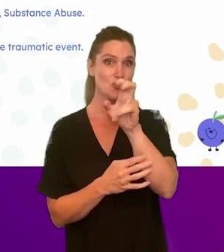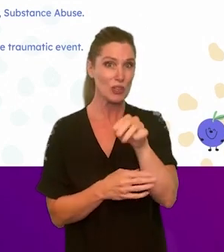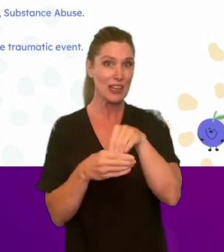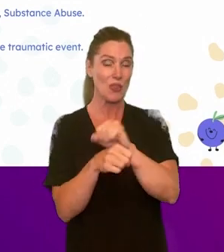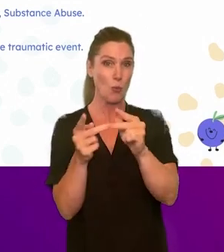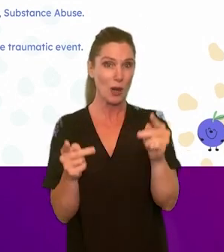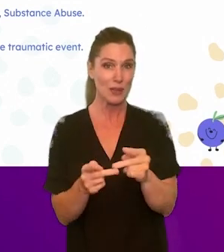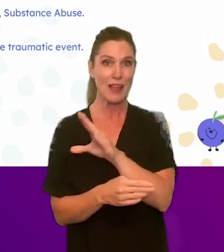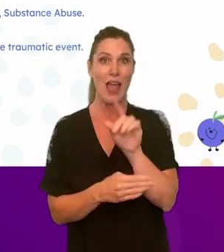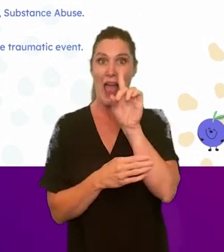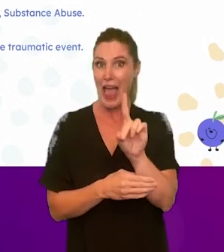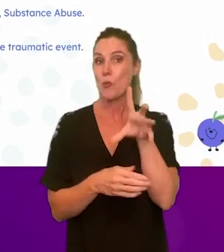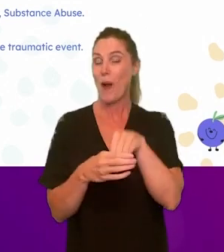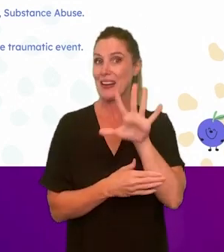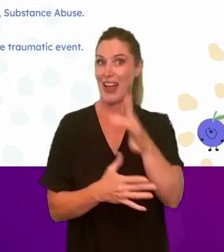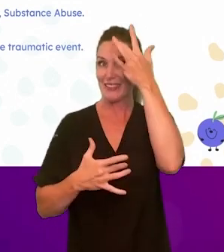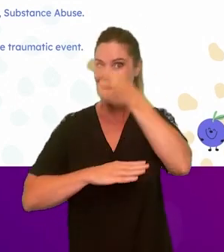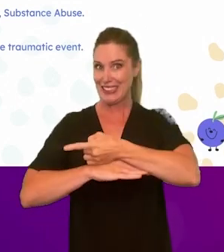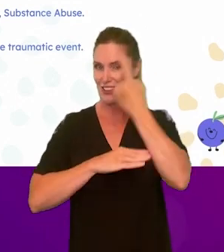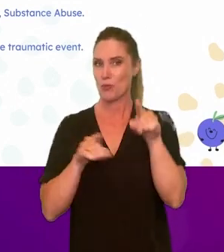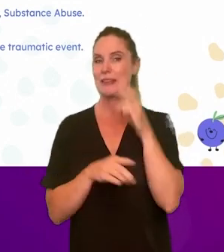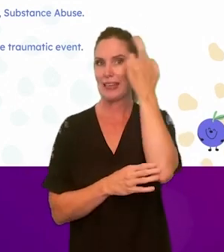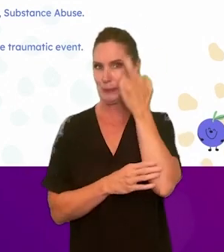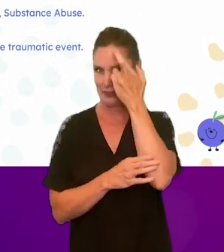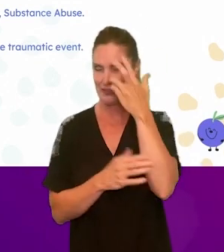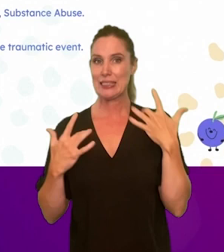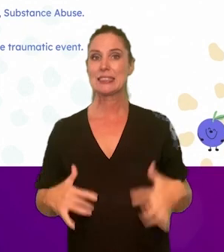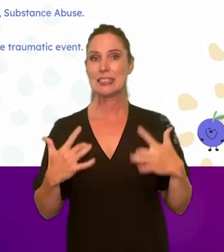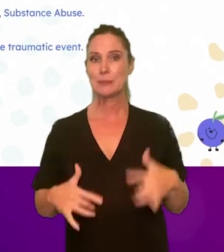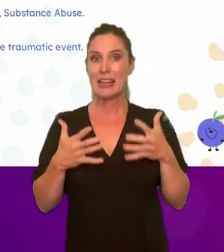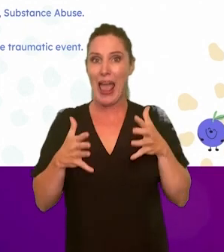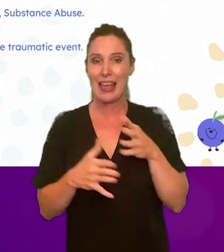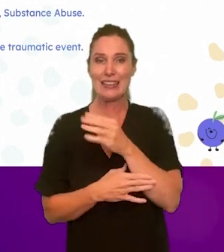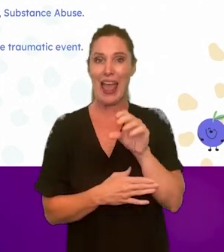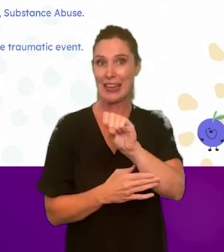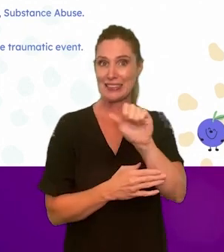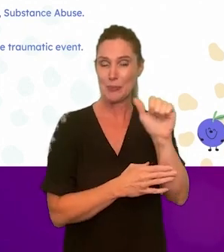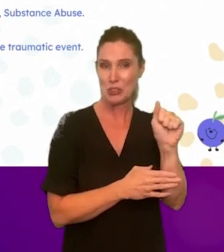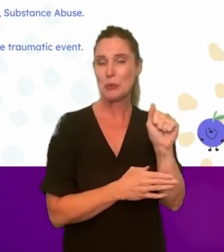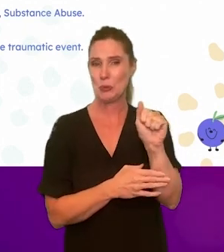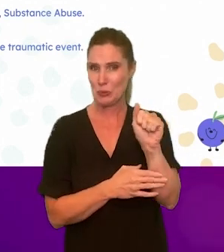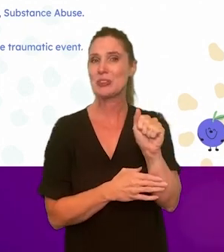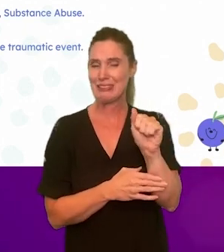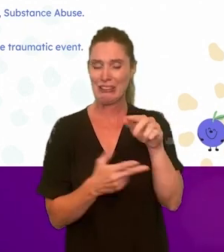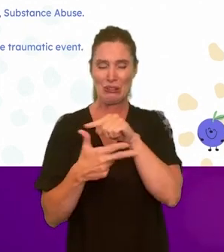and one in five sick days for the same reason. Depression, anxiety and substance abuse disorder are three of the world's leading disabilities.